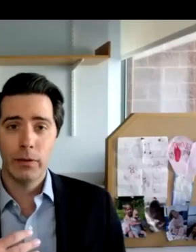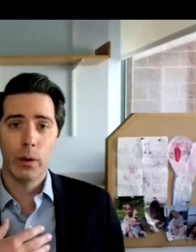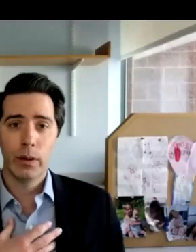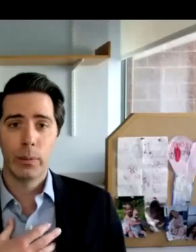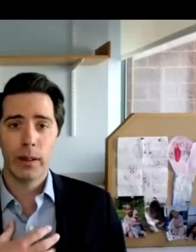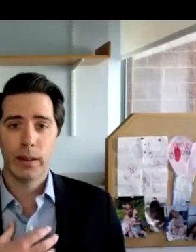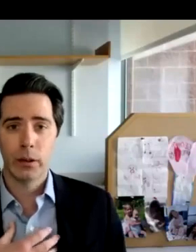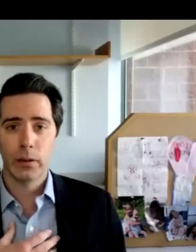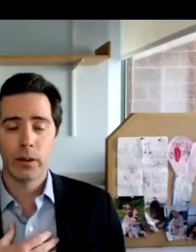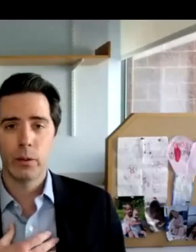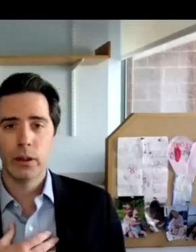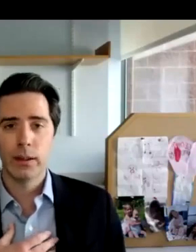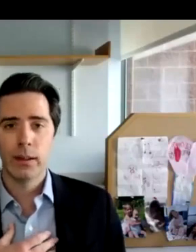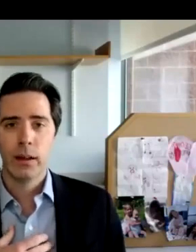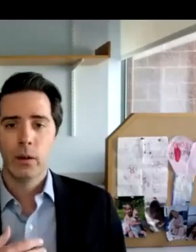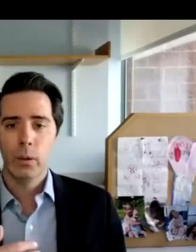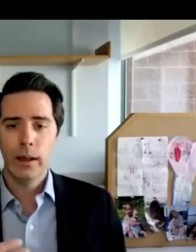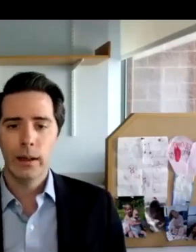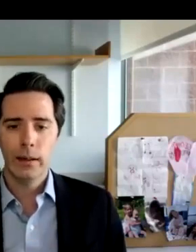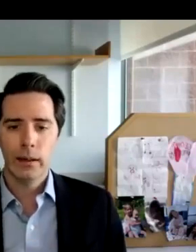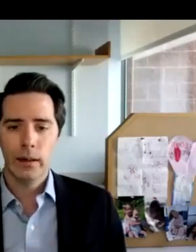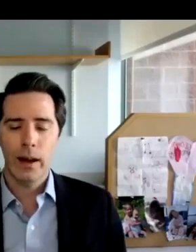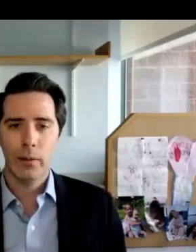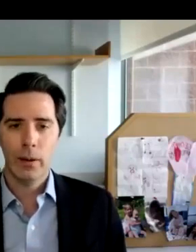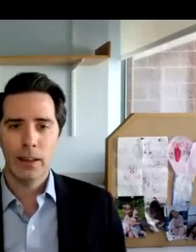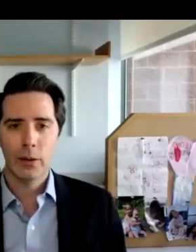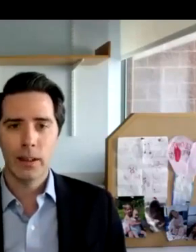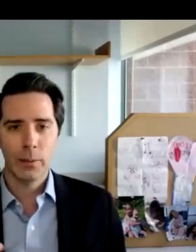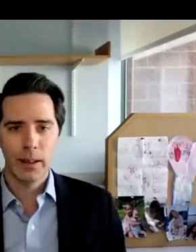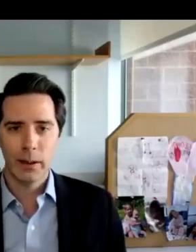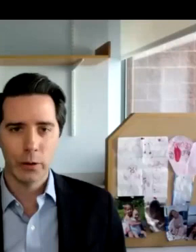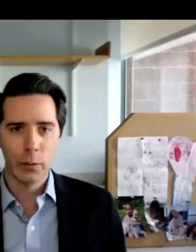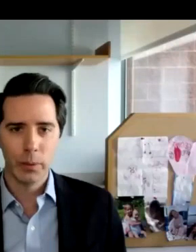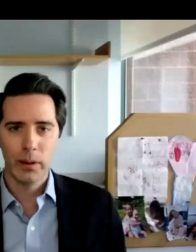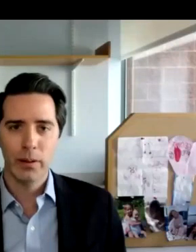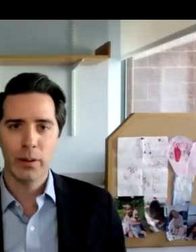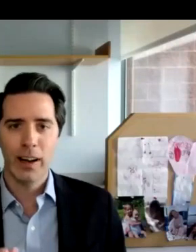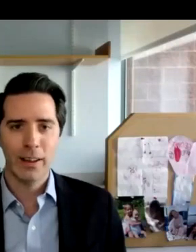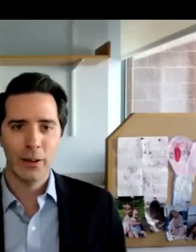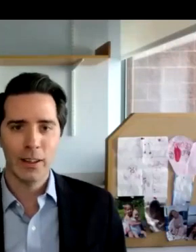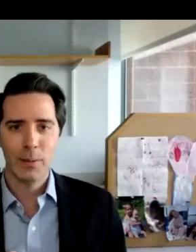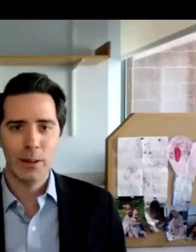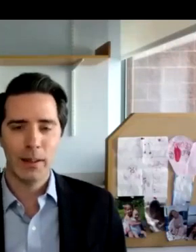for what we do at Boston Children's which is we have a interdisciplinary